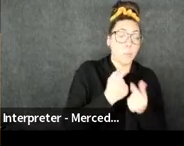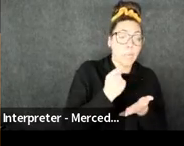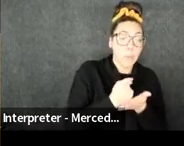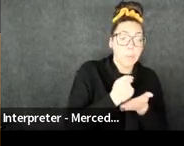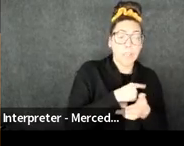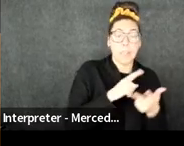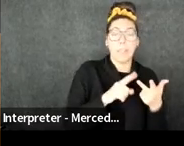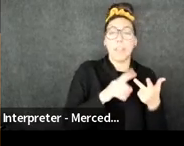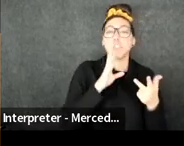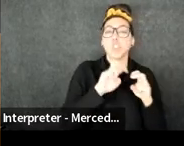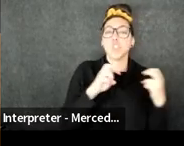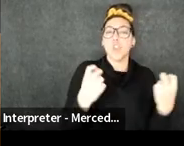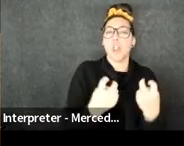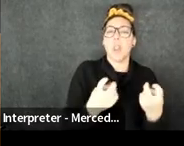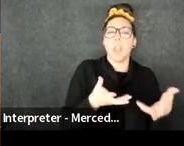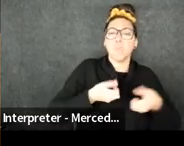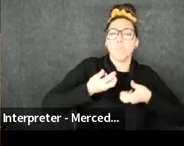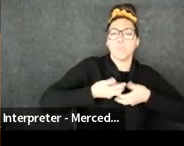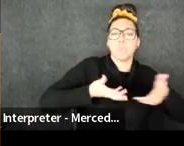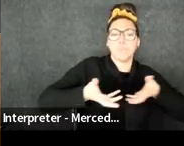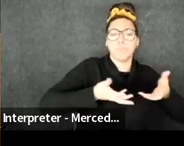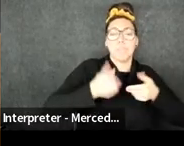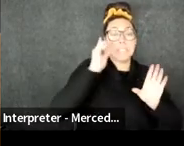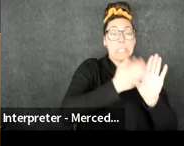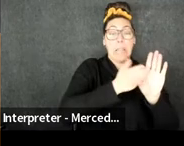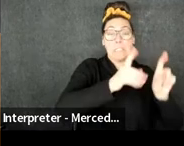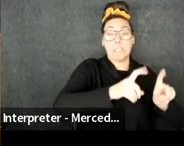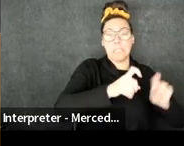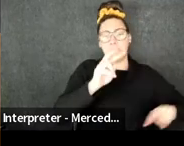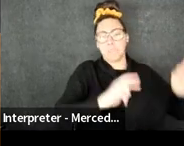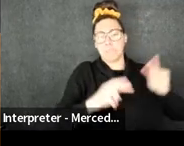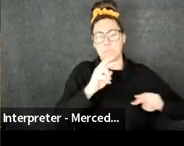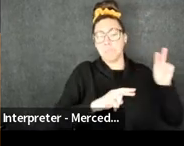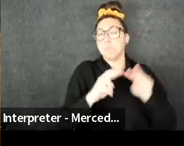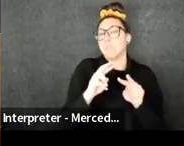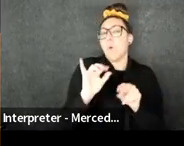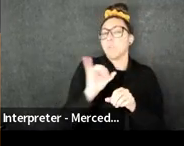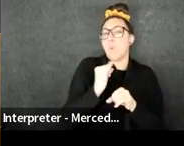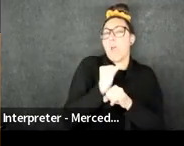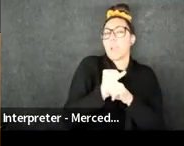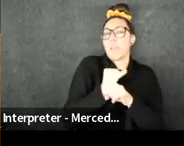talking circles, psychological testing and assessment, and on campus outreach.